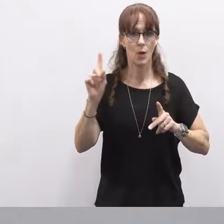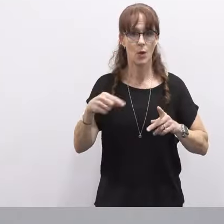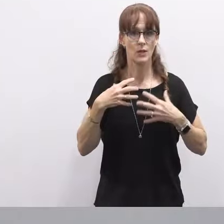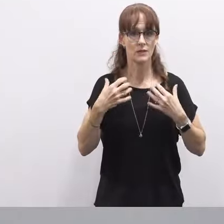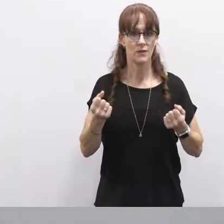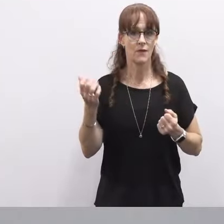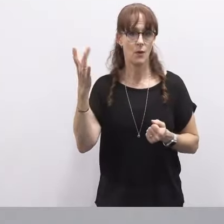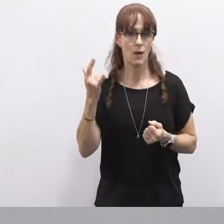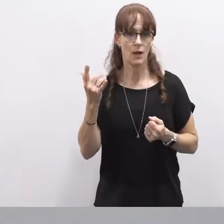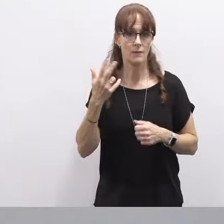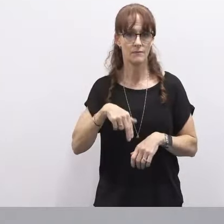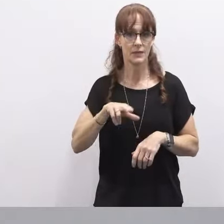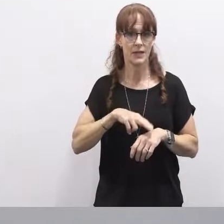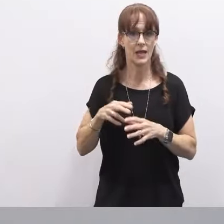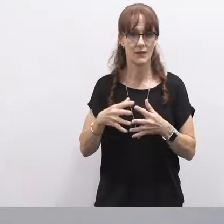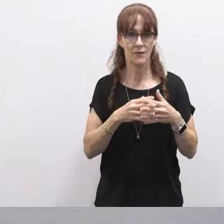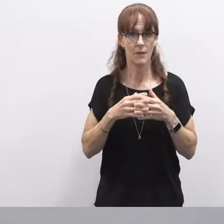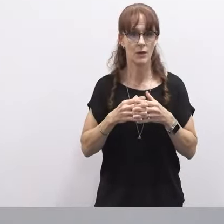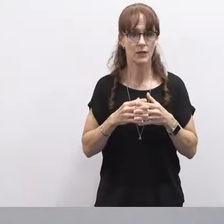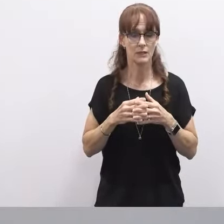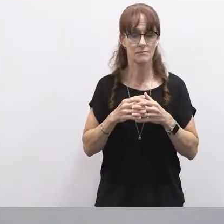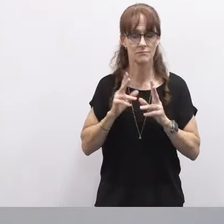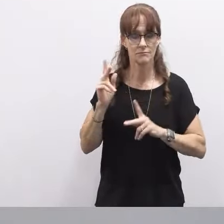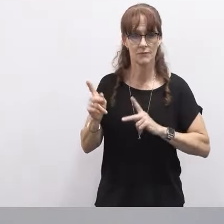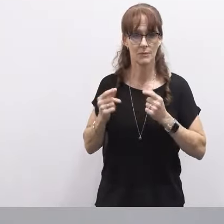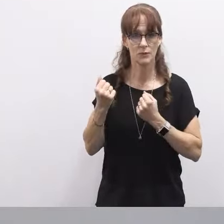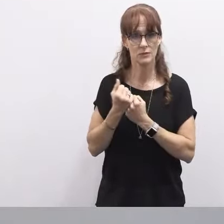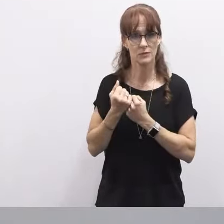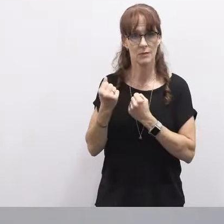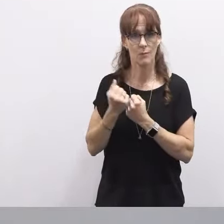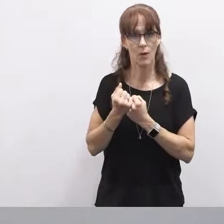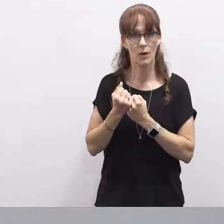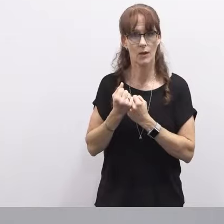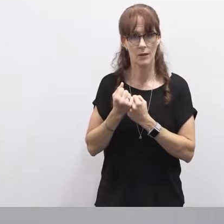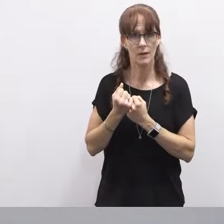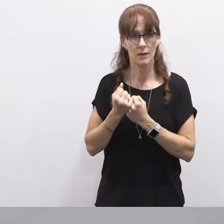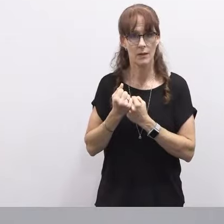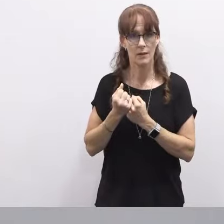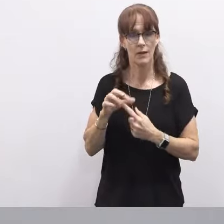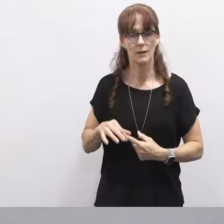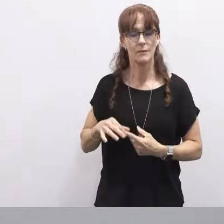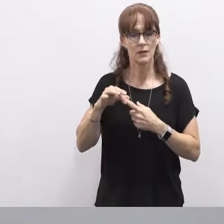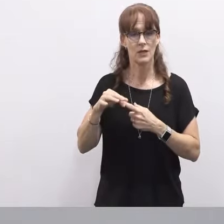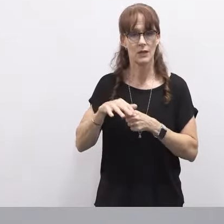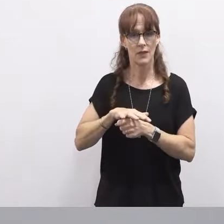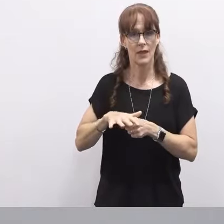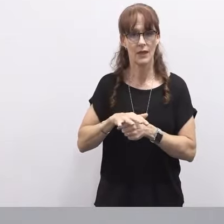because of our native American support and particularly in the area that we're sitting.